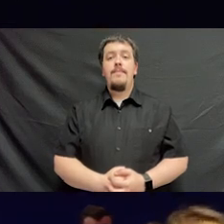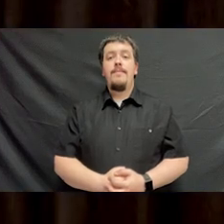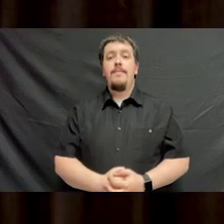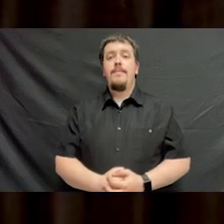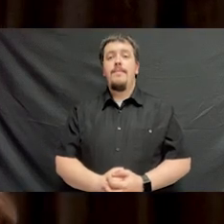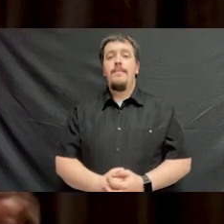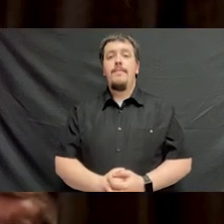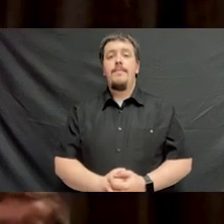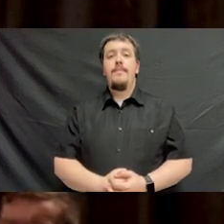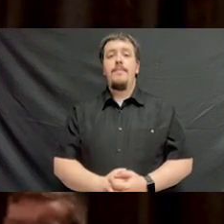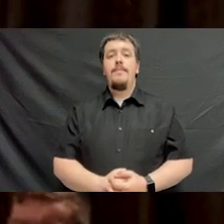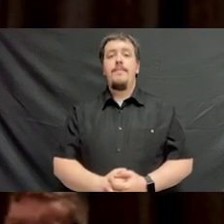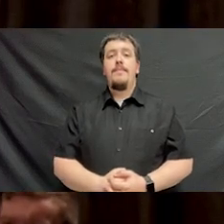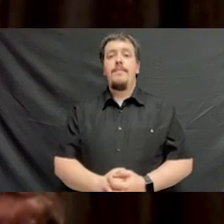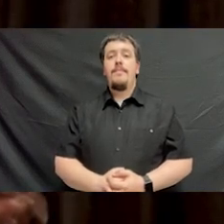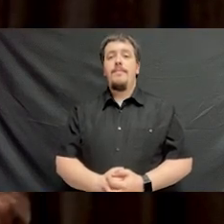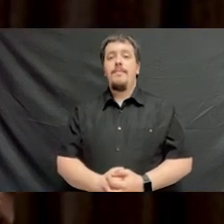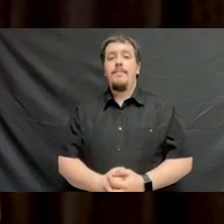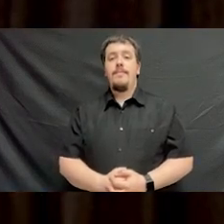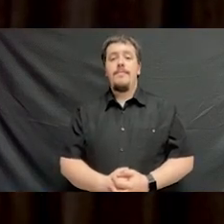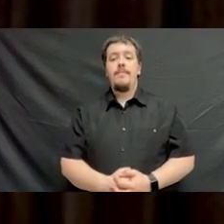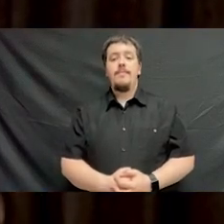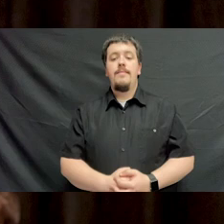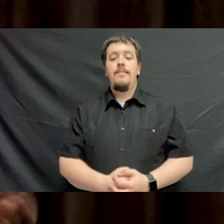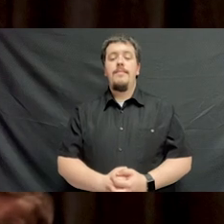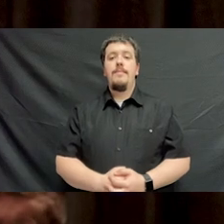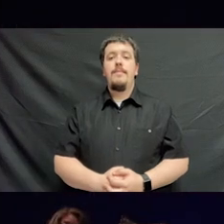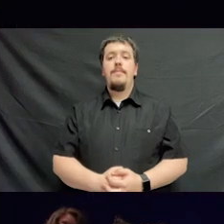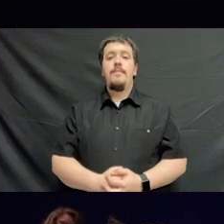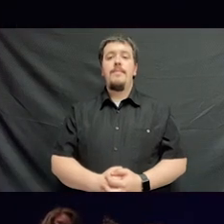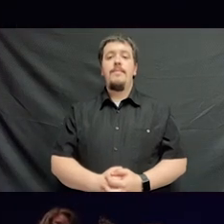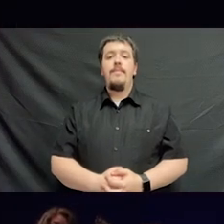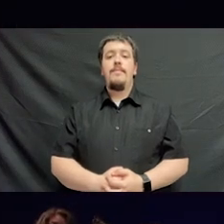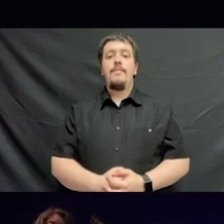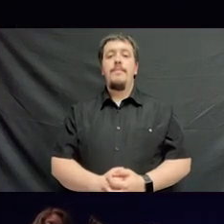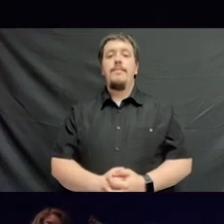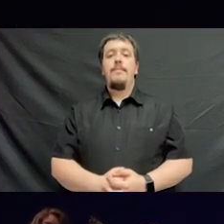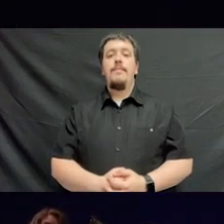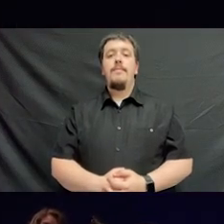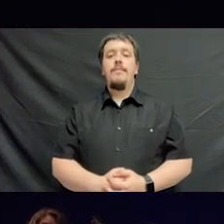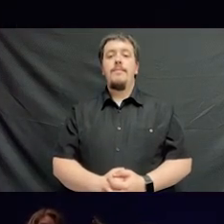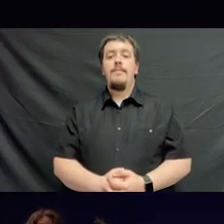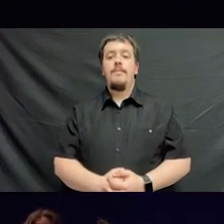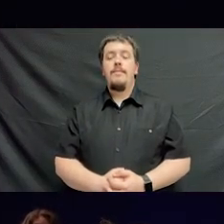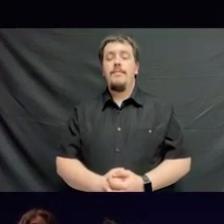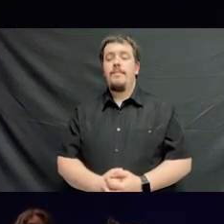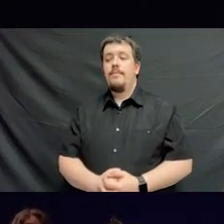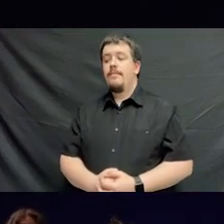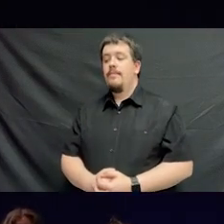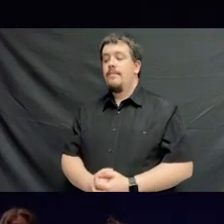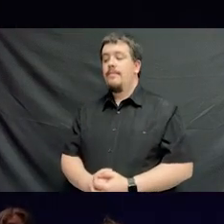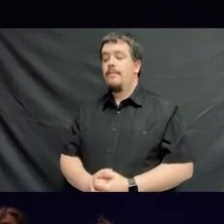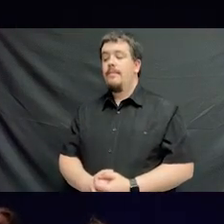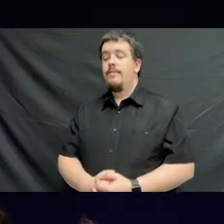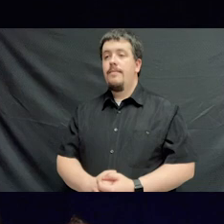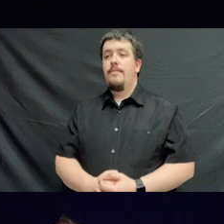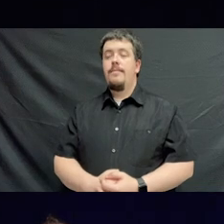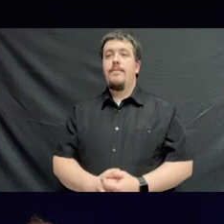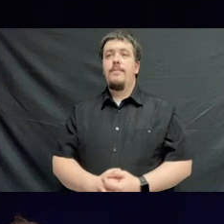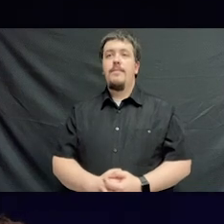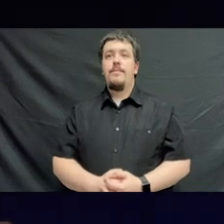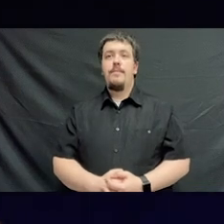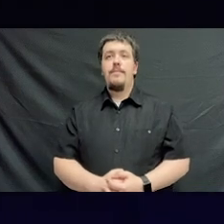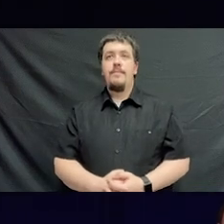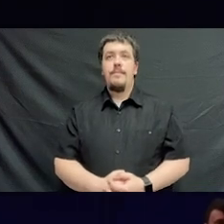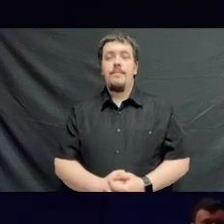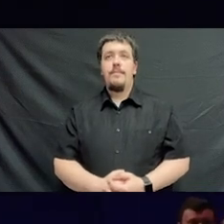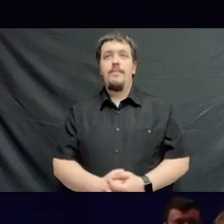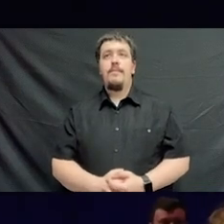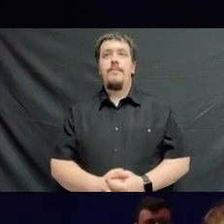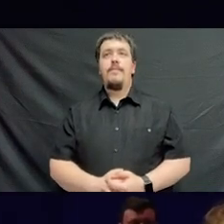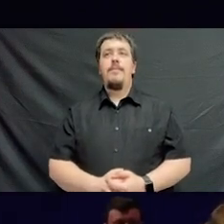Clear blue morning